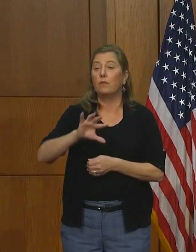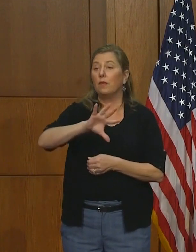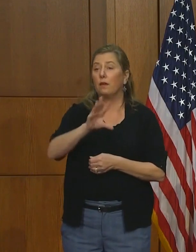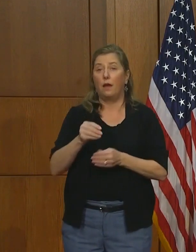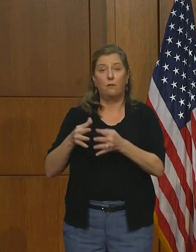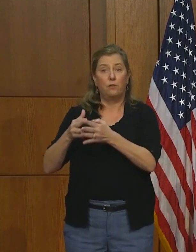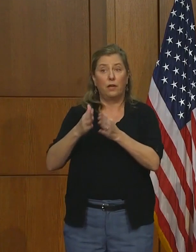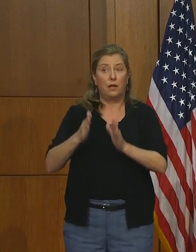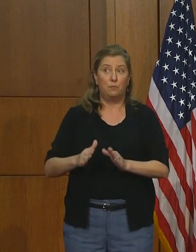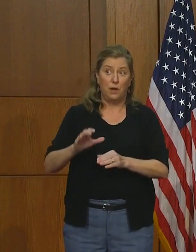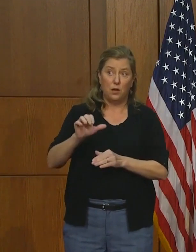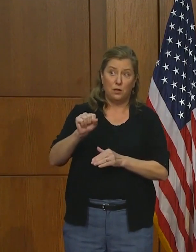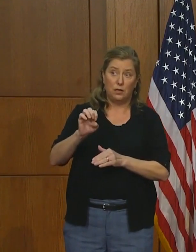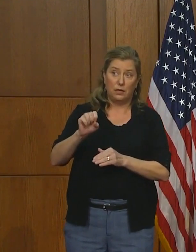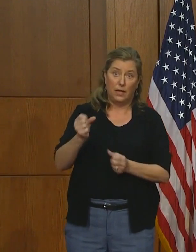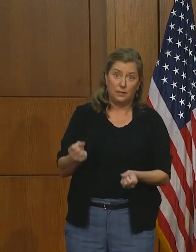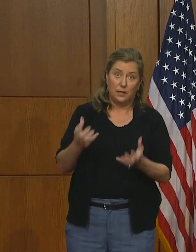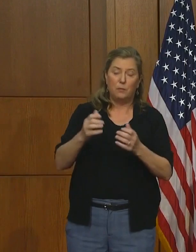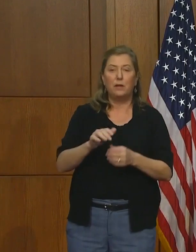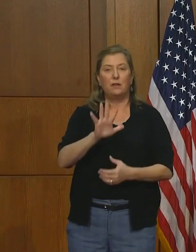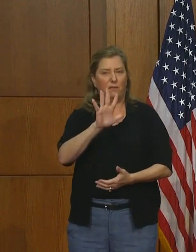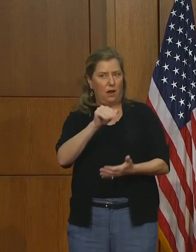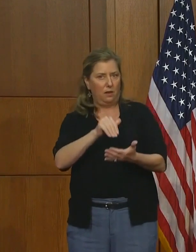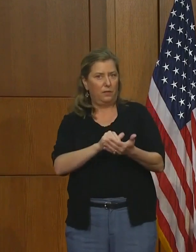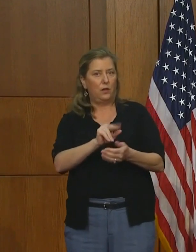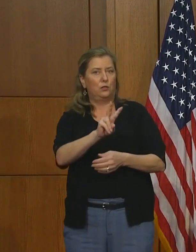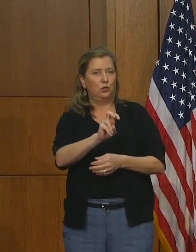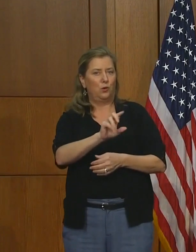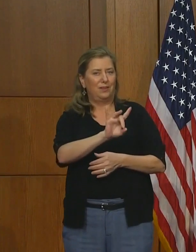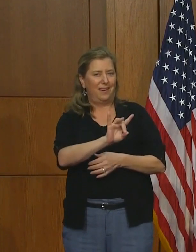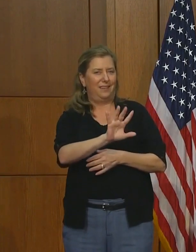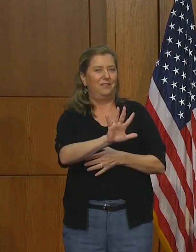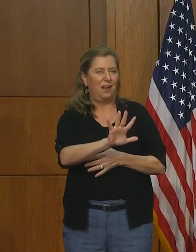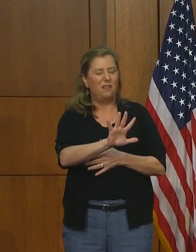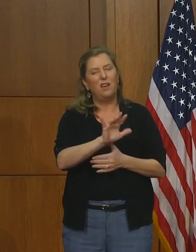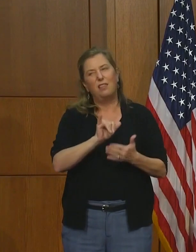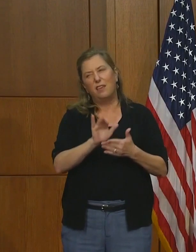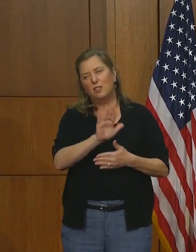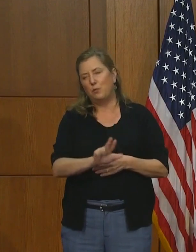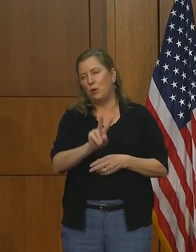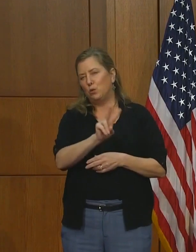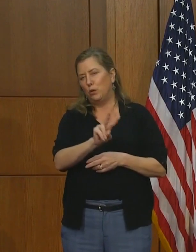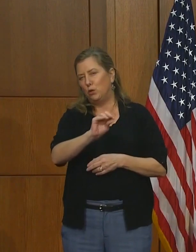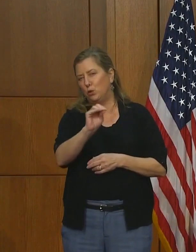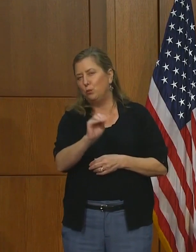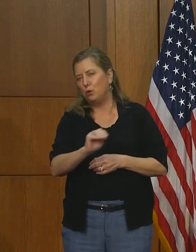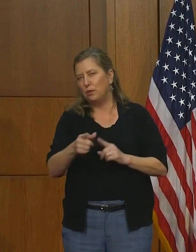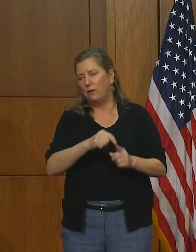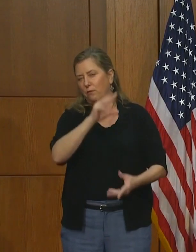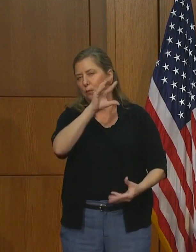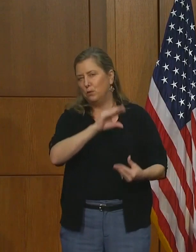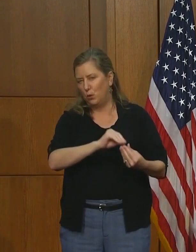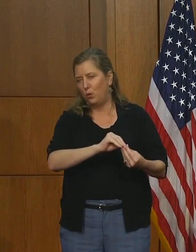PERIOD- AFRICAN AMERICAN CASES STAND OUT OF TOTAL FIVE